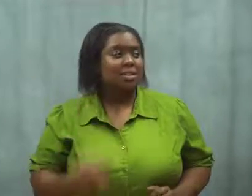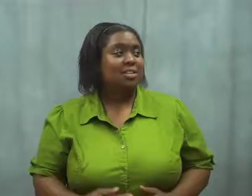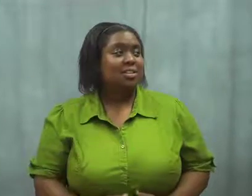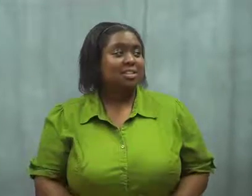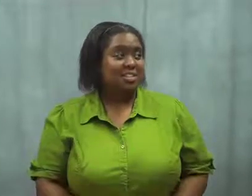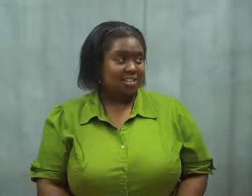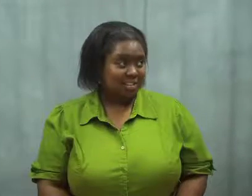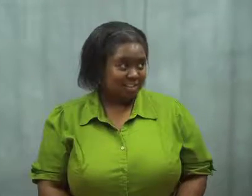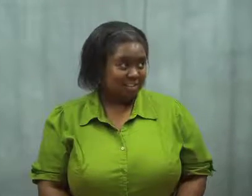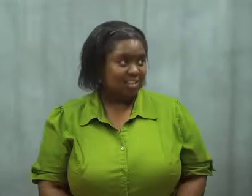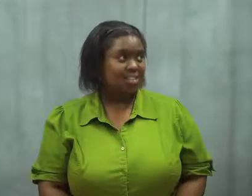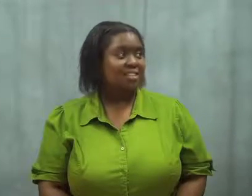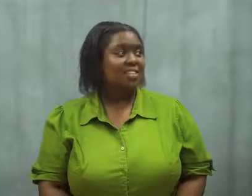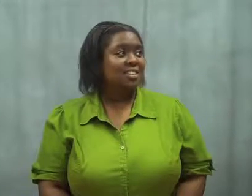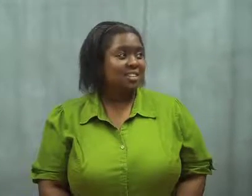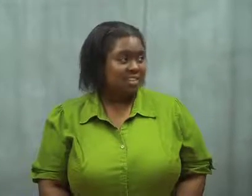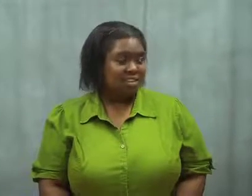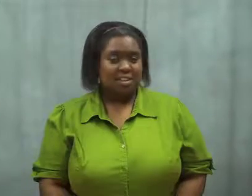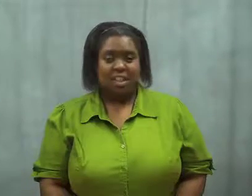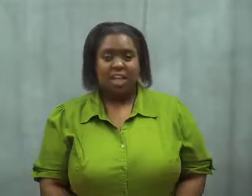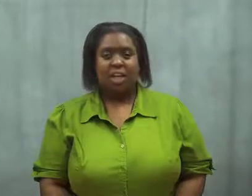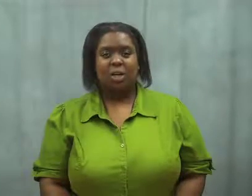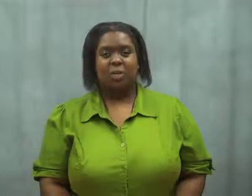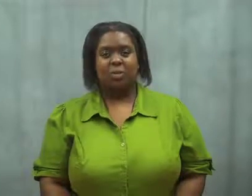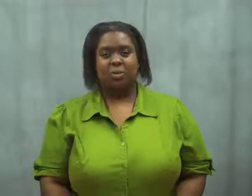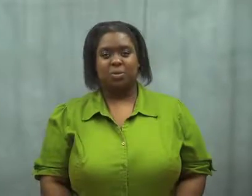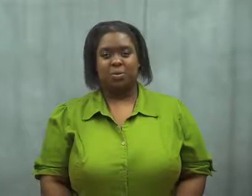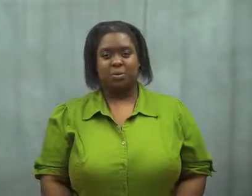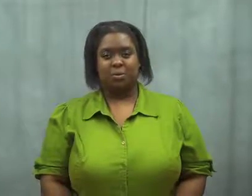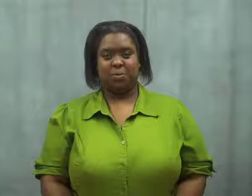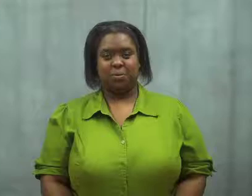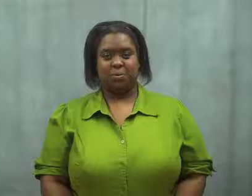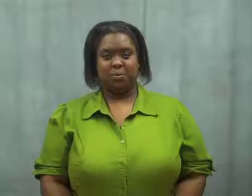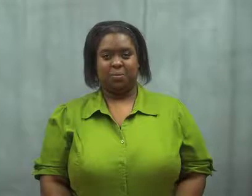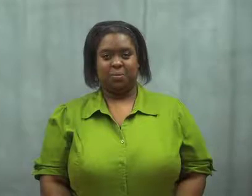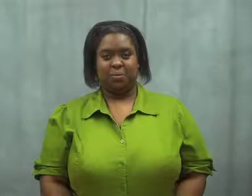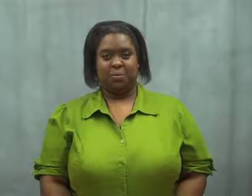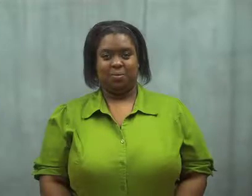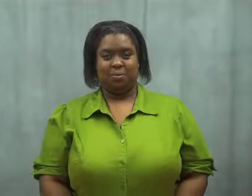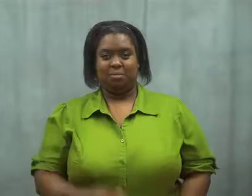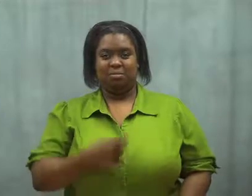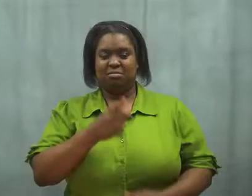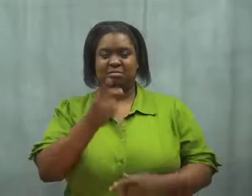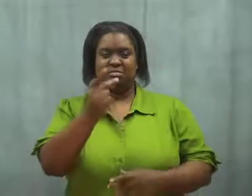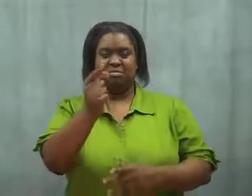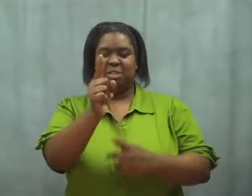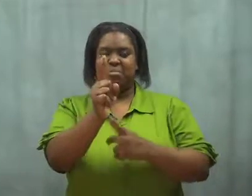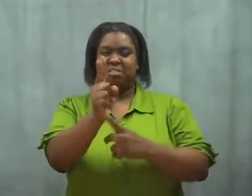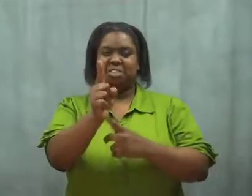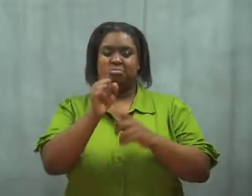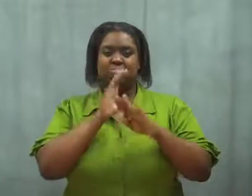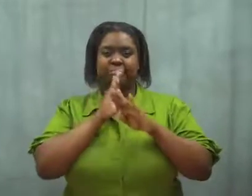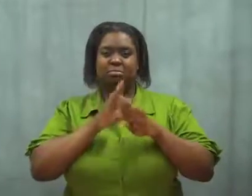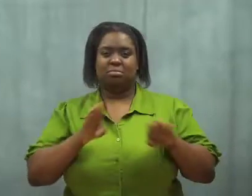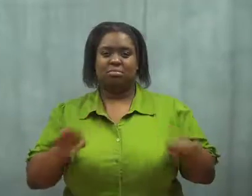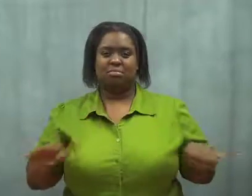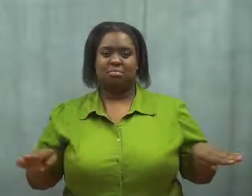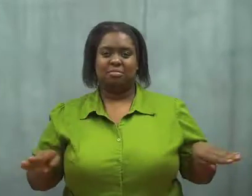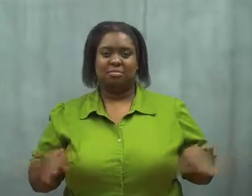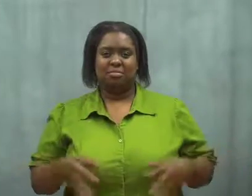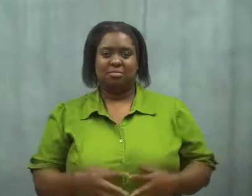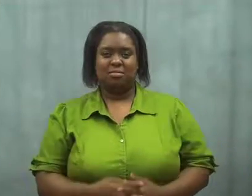I nodded, and the person said, "Oh."